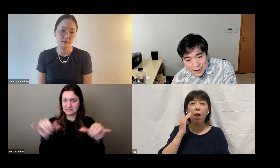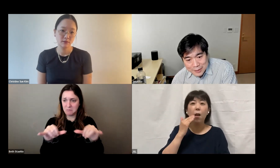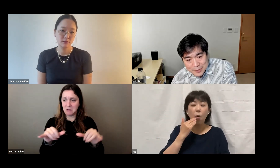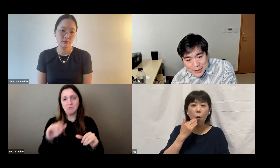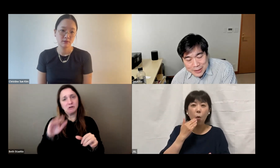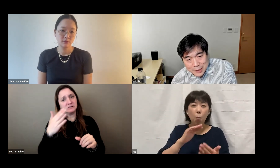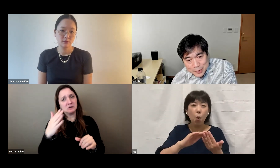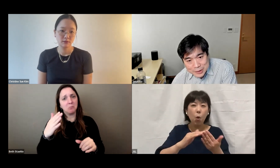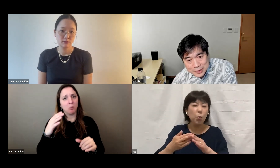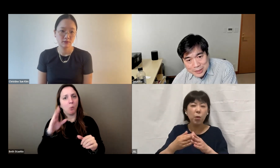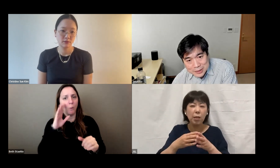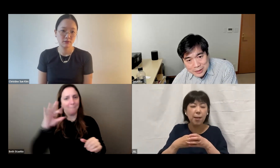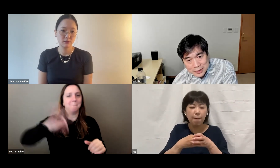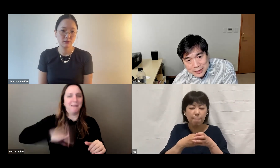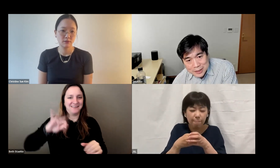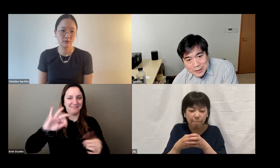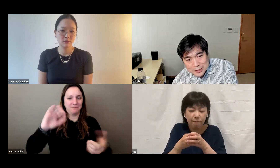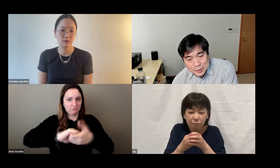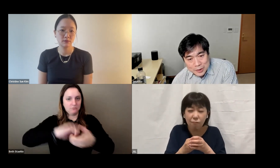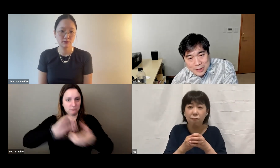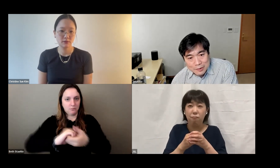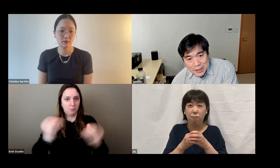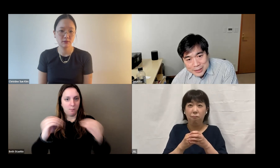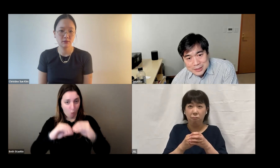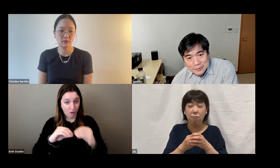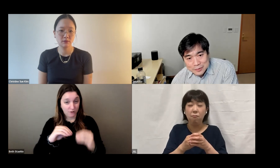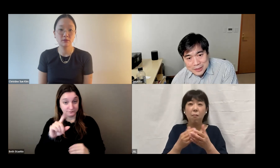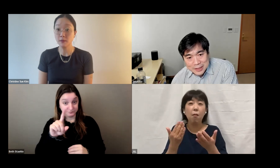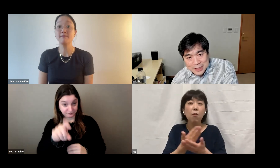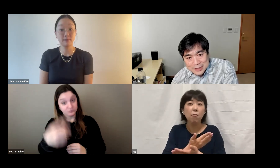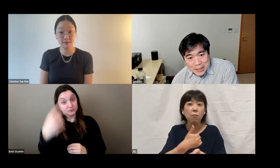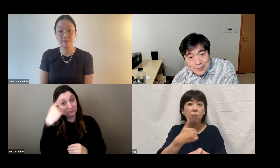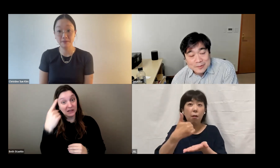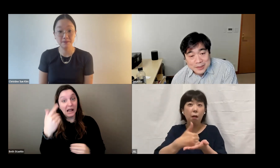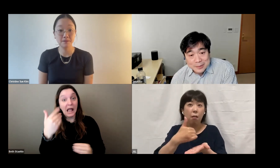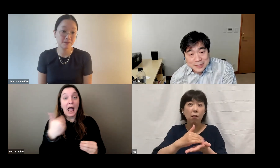And maybe the opportunities are to work across different types of disabilities